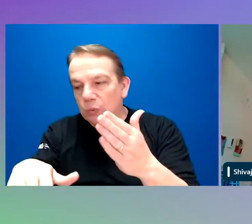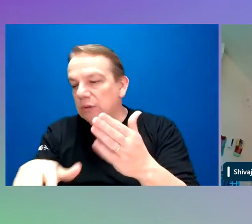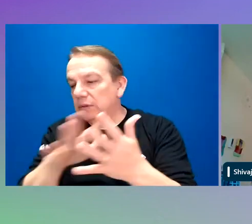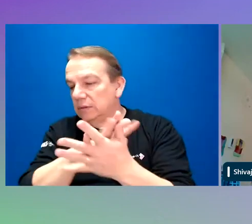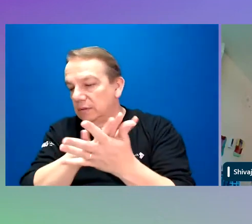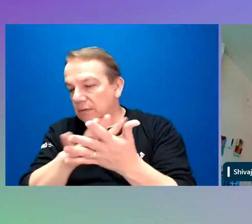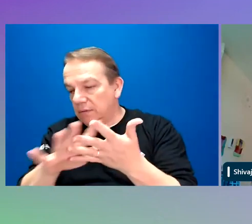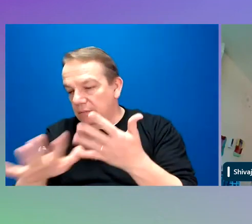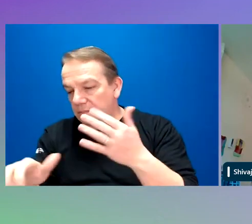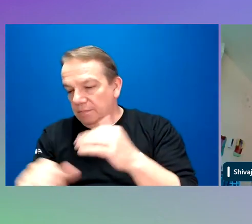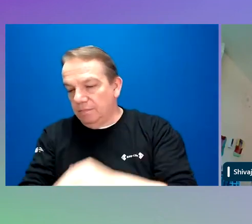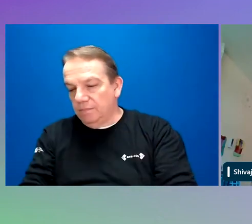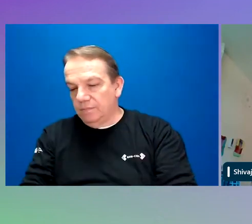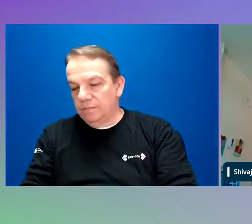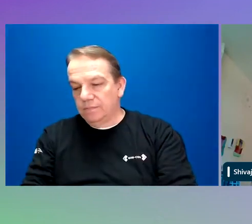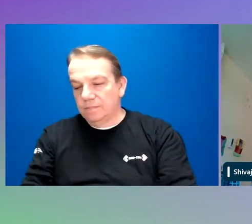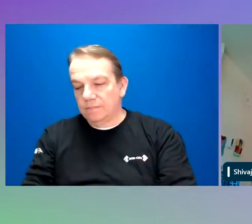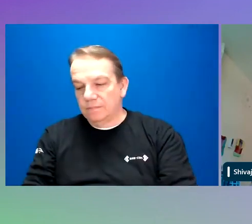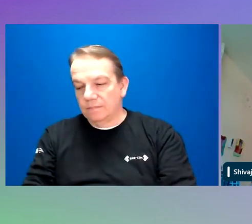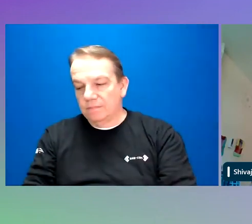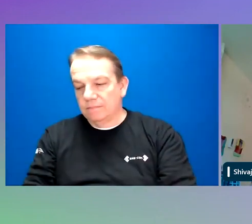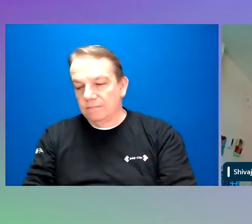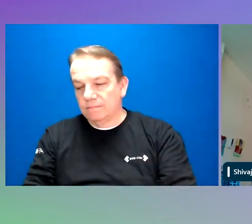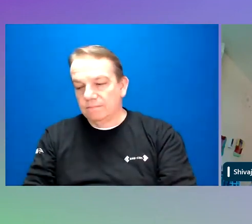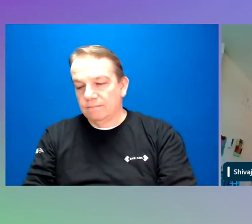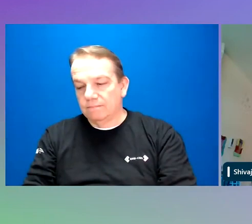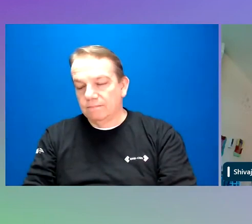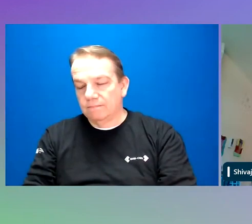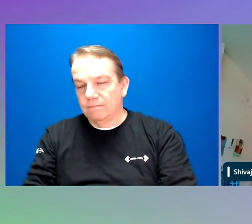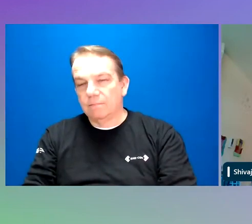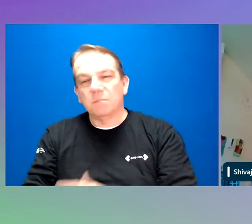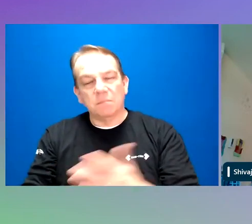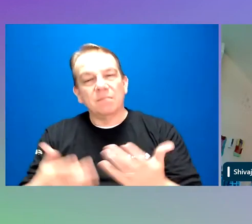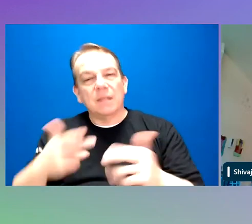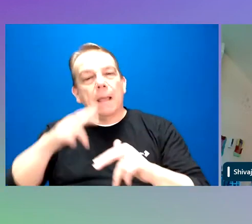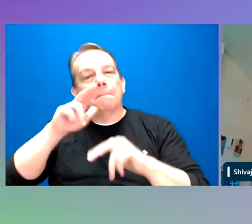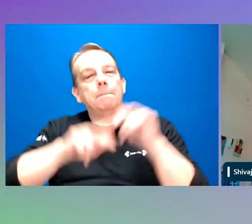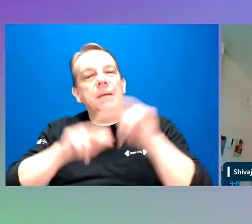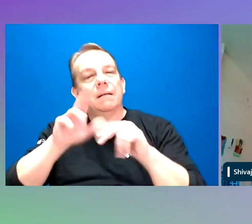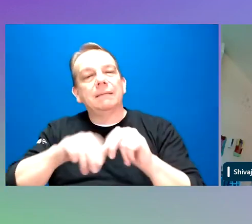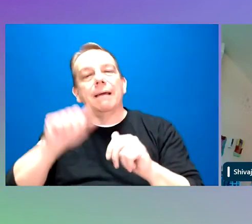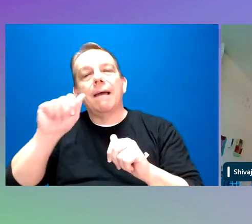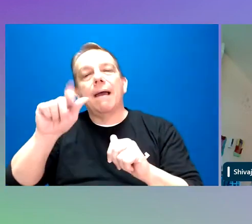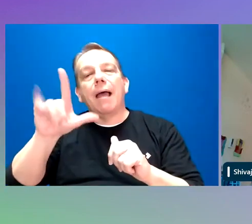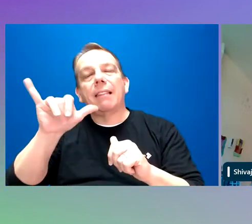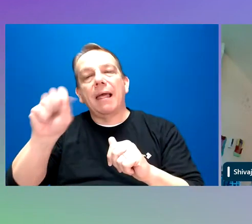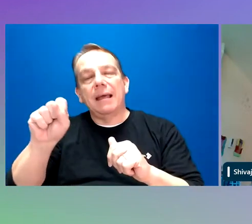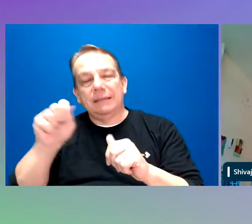then you start building allies. And if you could um, within that